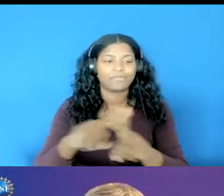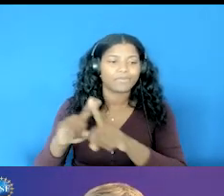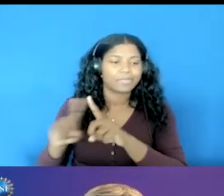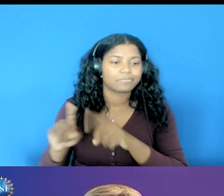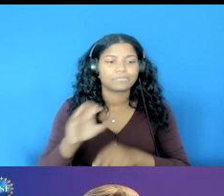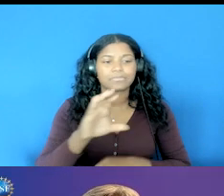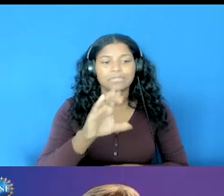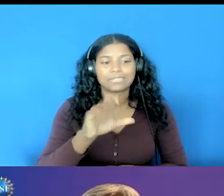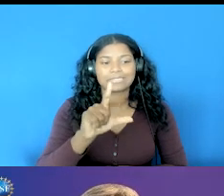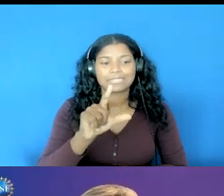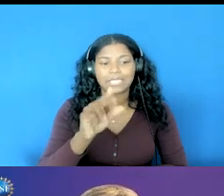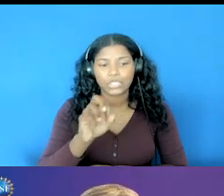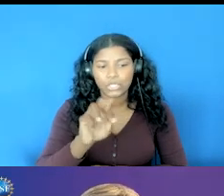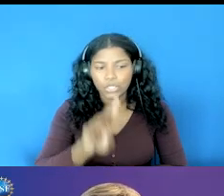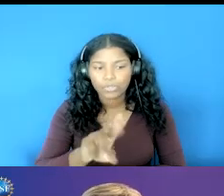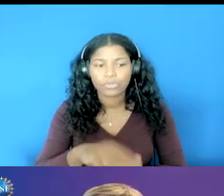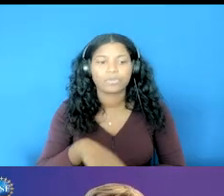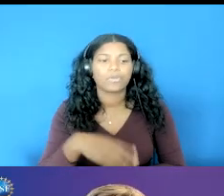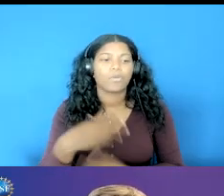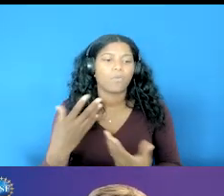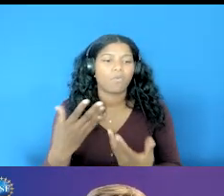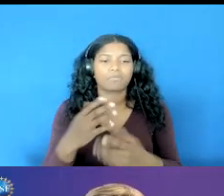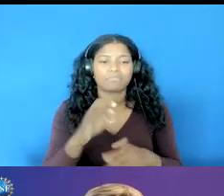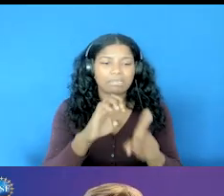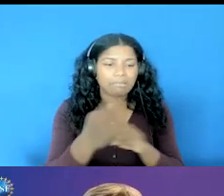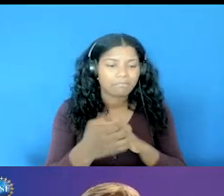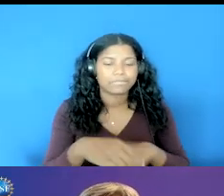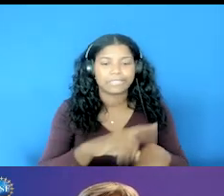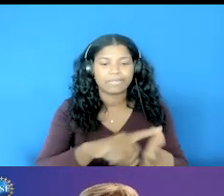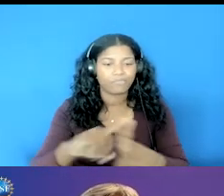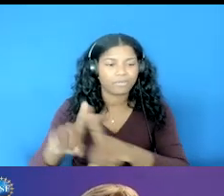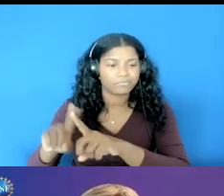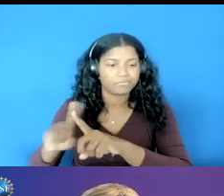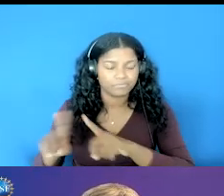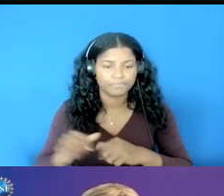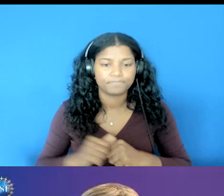And it has an important goal of better modeling and forecasting the impacts and consequences